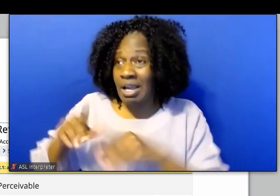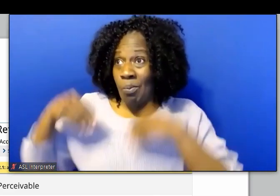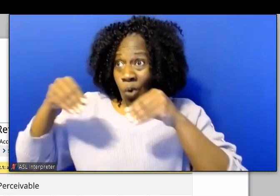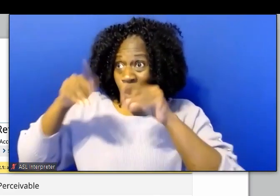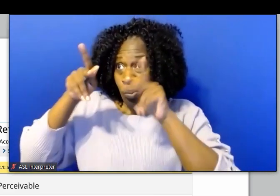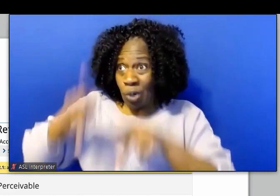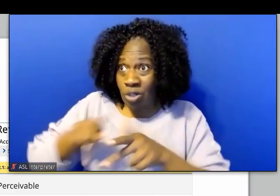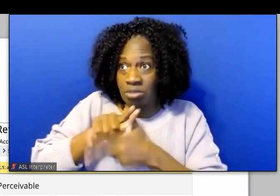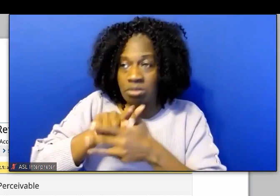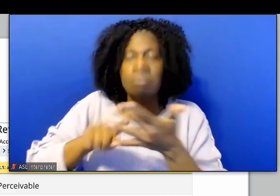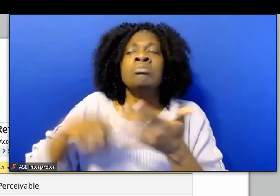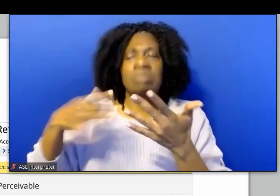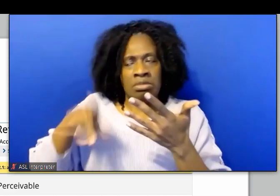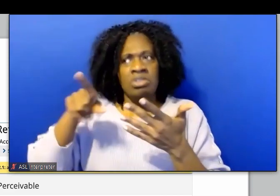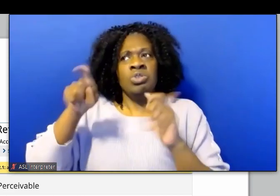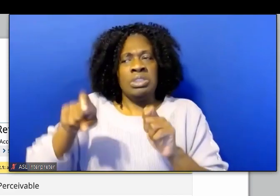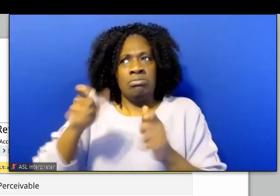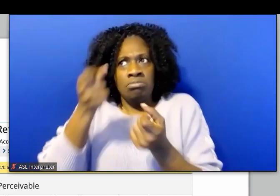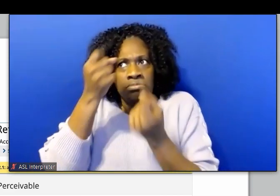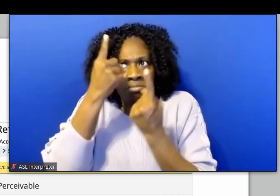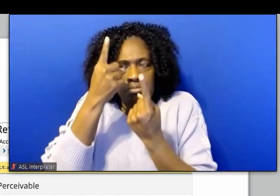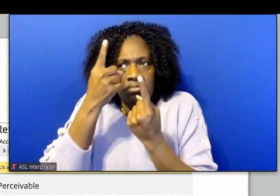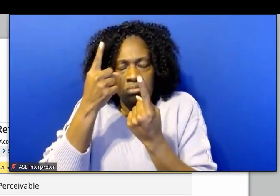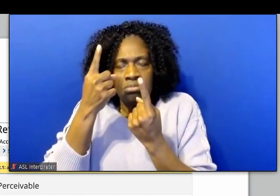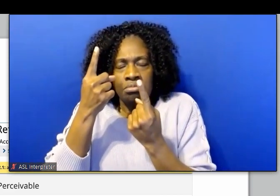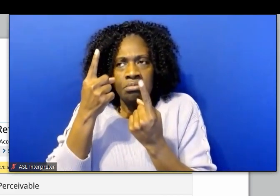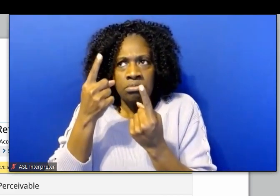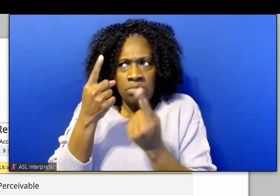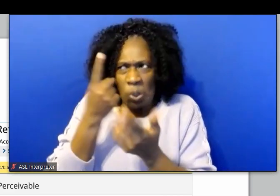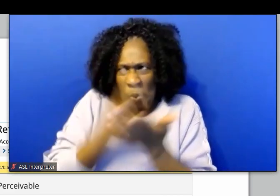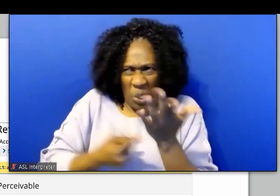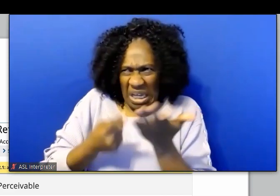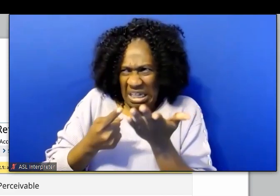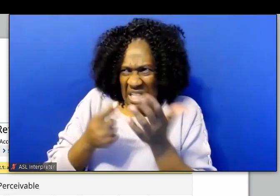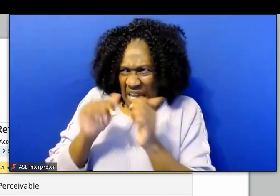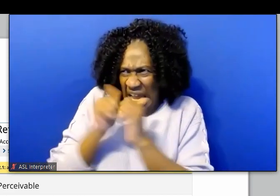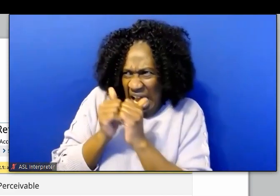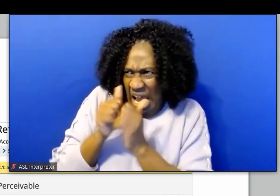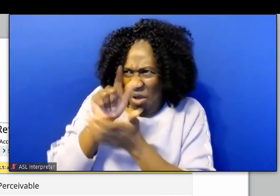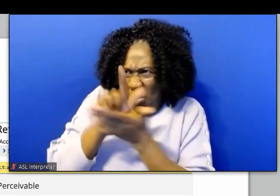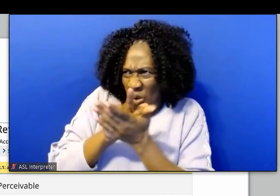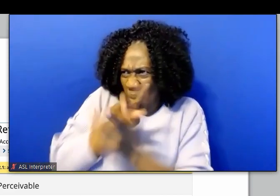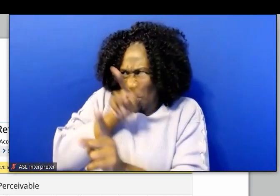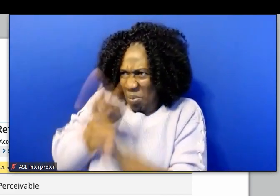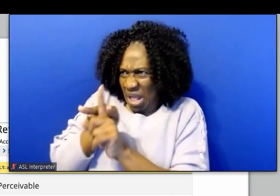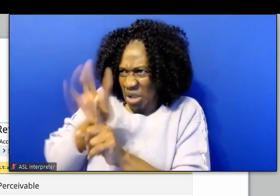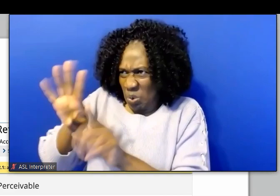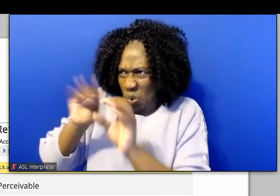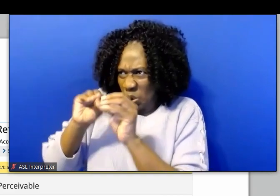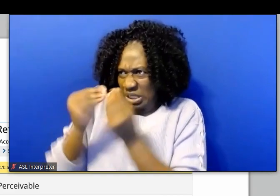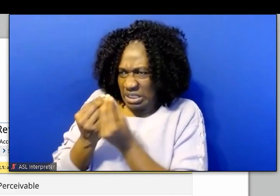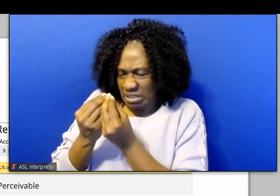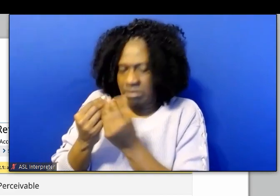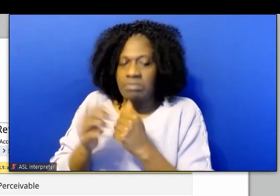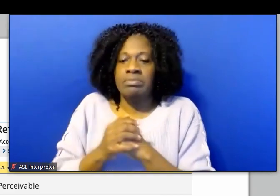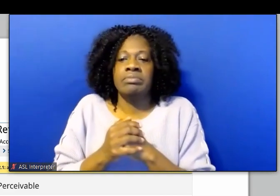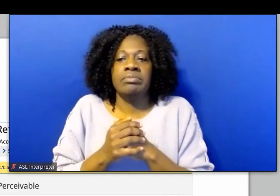that you have some understanding, what, how the law applies to you. Slide.